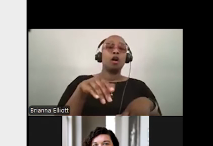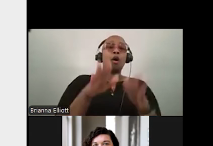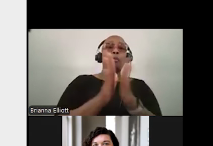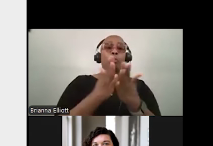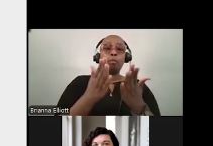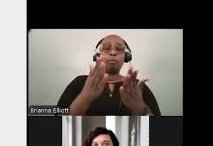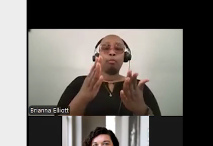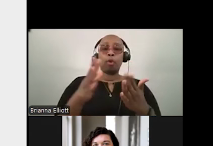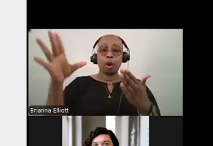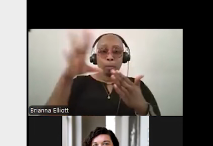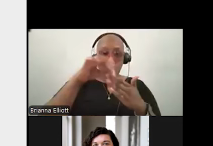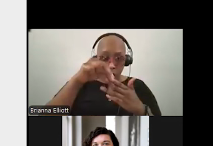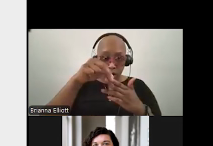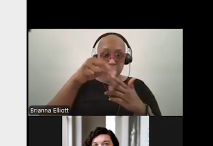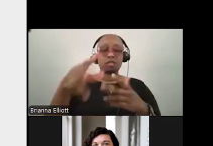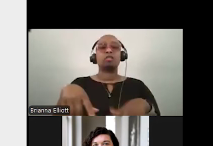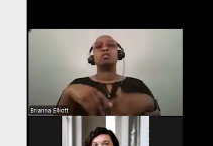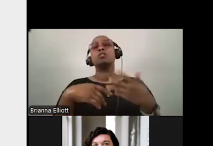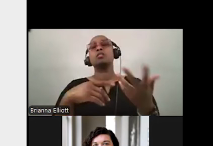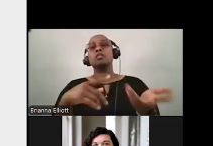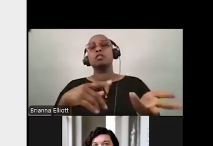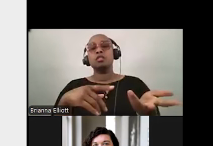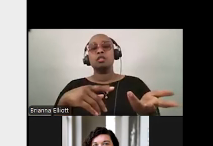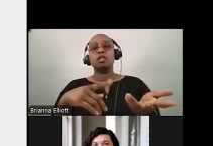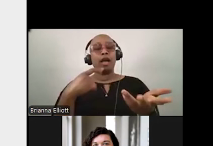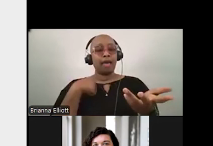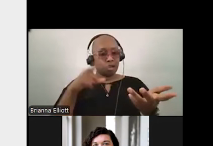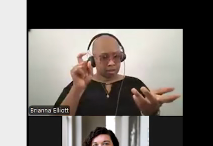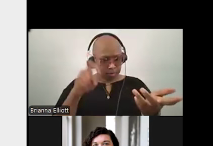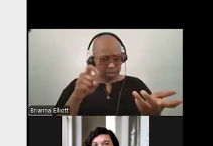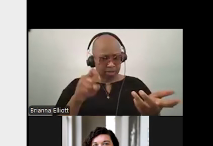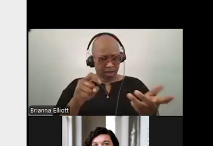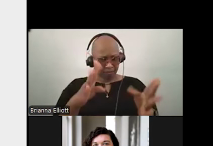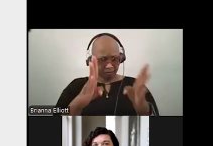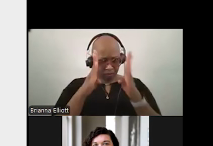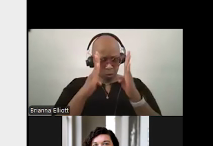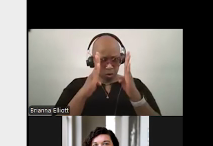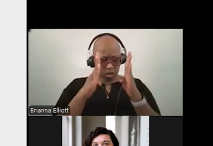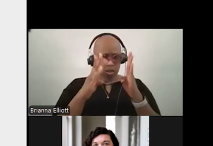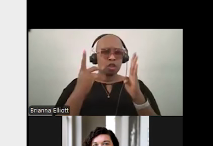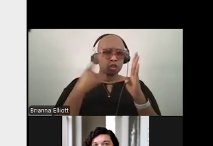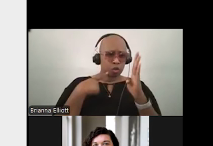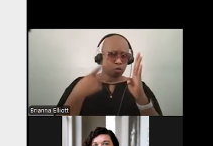to make sure that you have focus visible. So, buttons show the visible focus where it knows